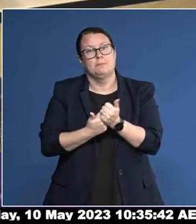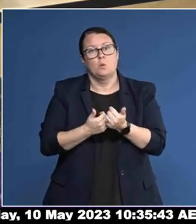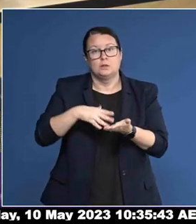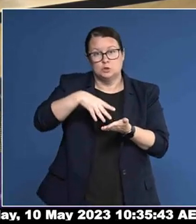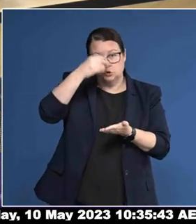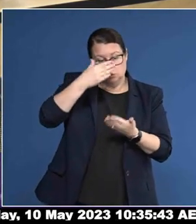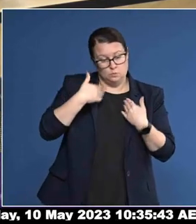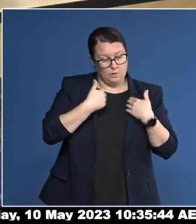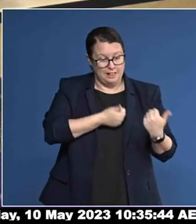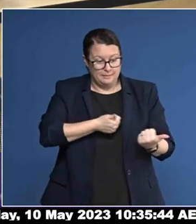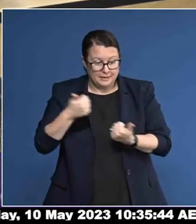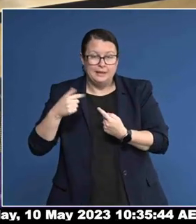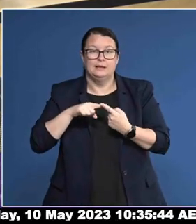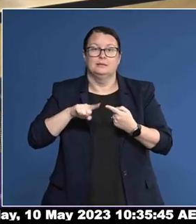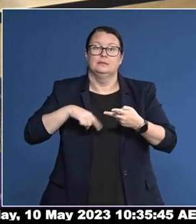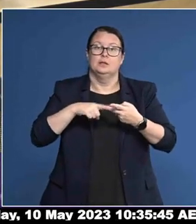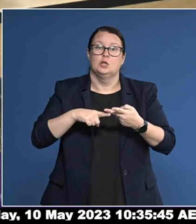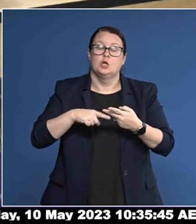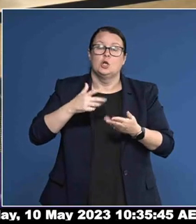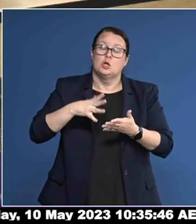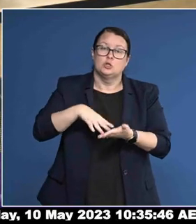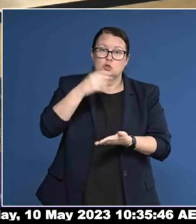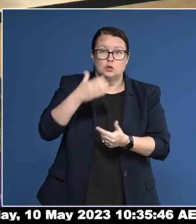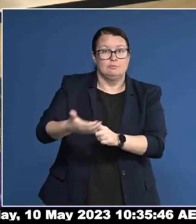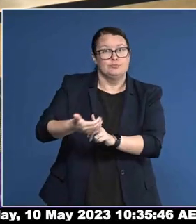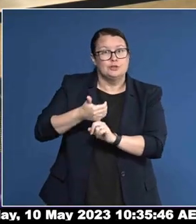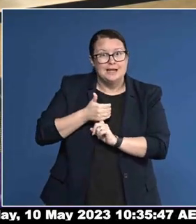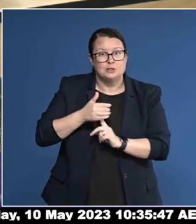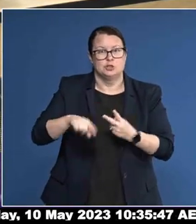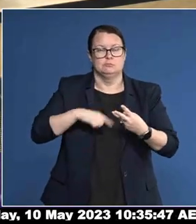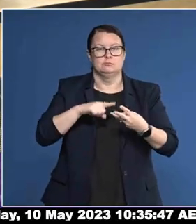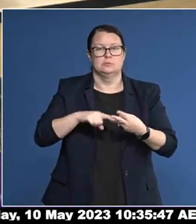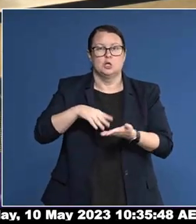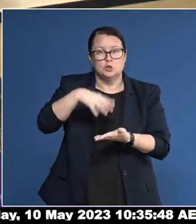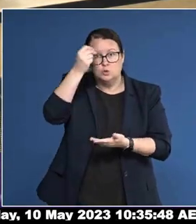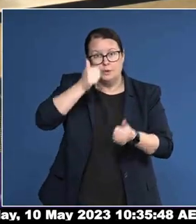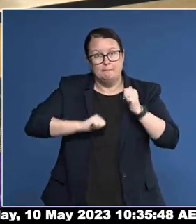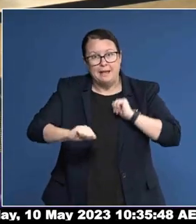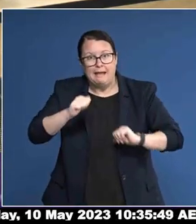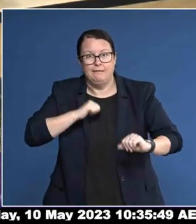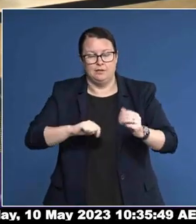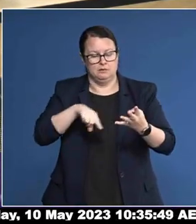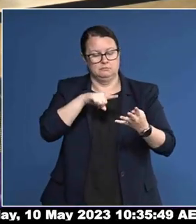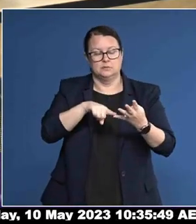protection, student behaviour and inclusion of students with disability, culturally and